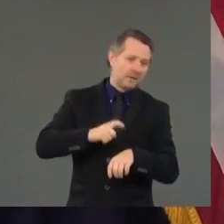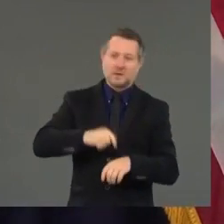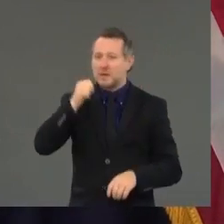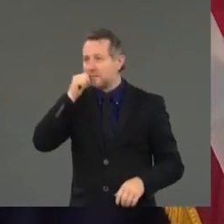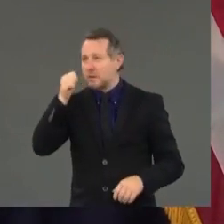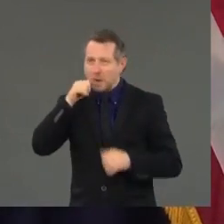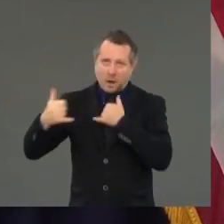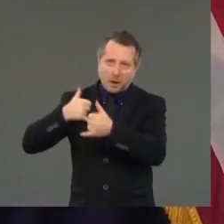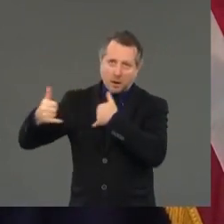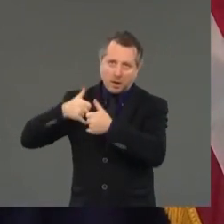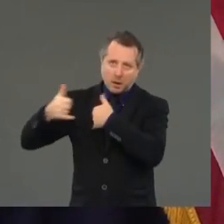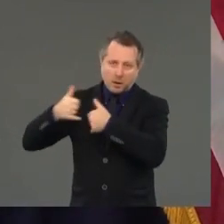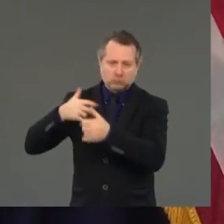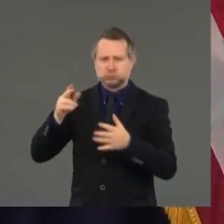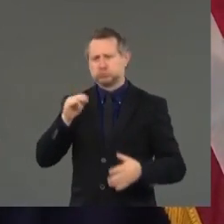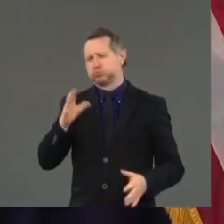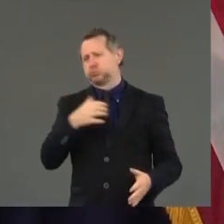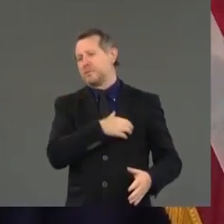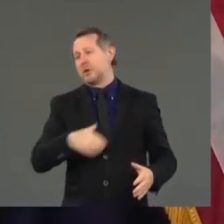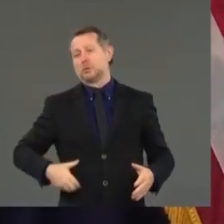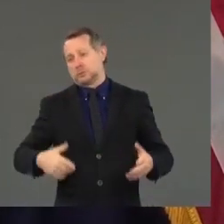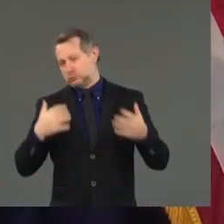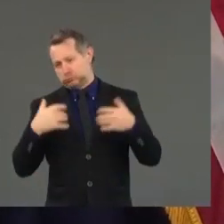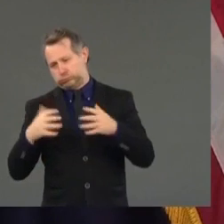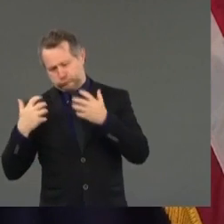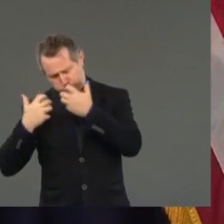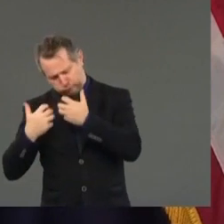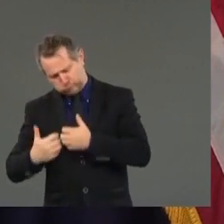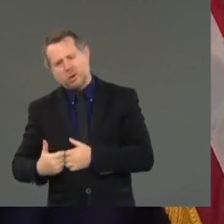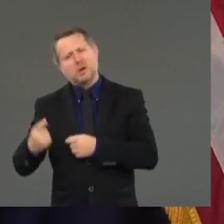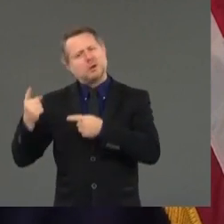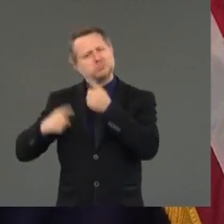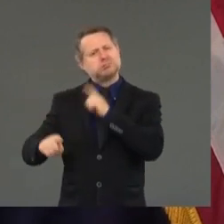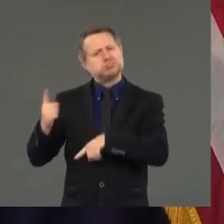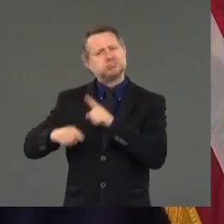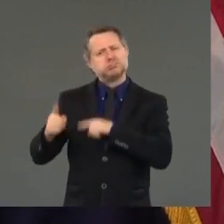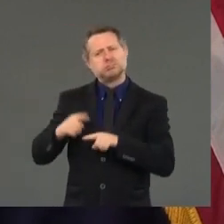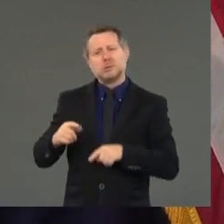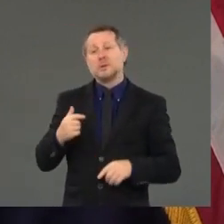TIMES A DAY, WE HAVE BEEN IN LOCKSTEP ON EVERYTHING.